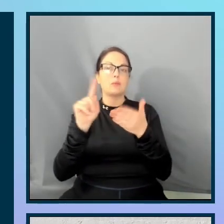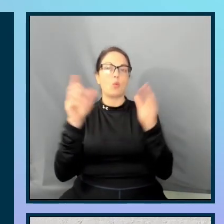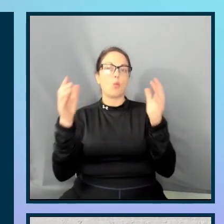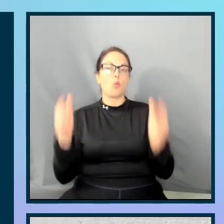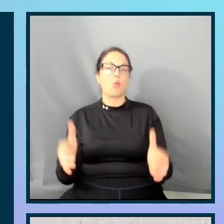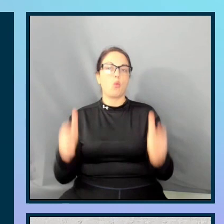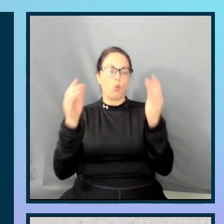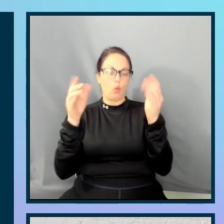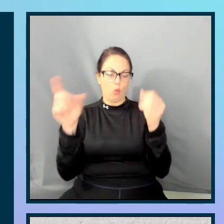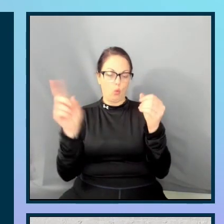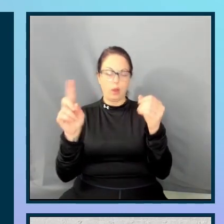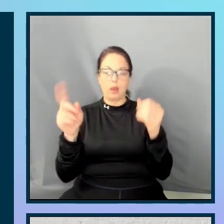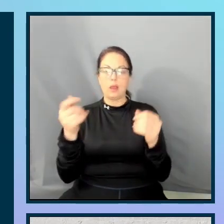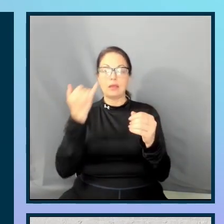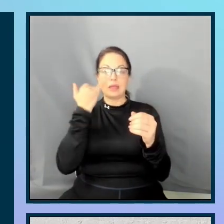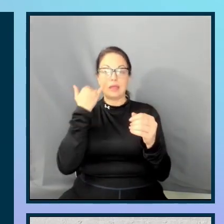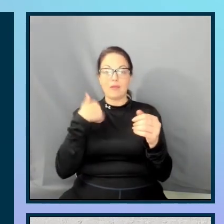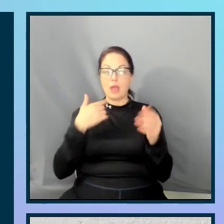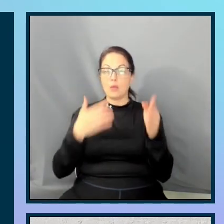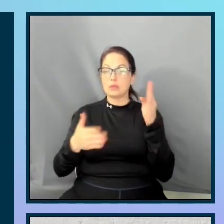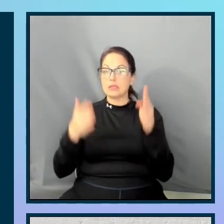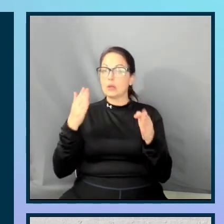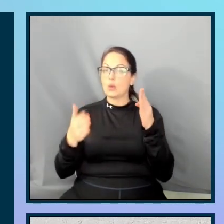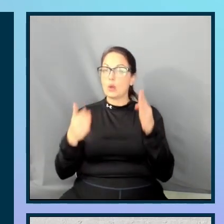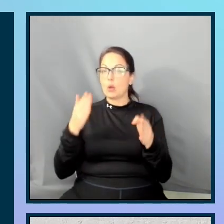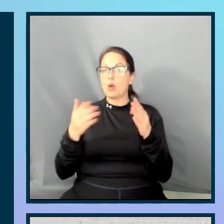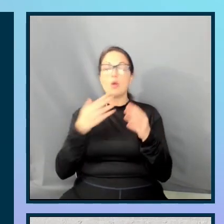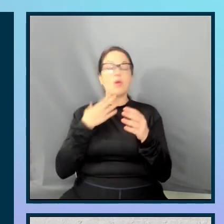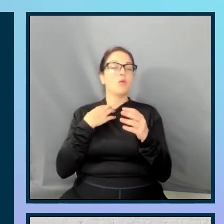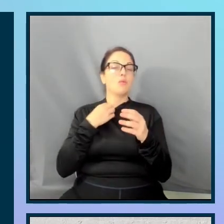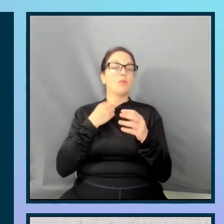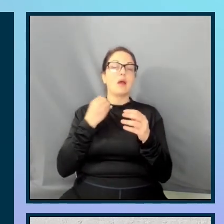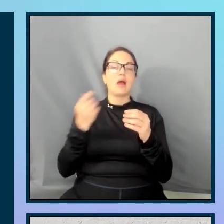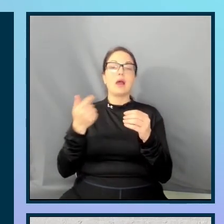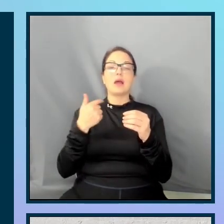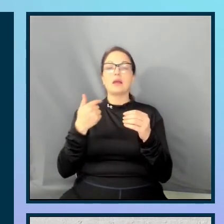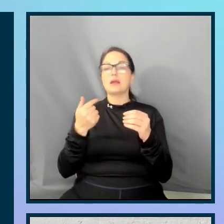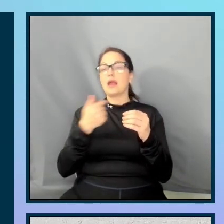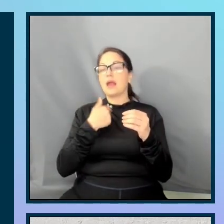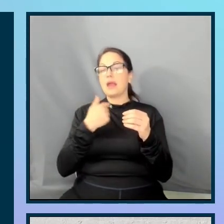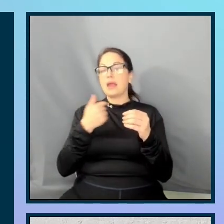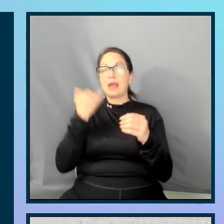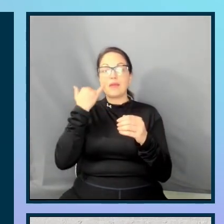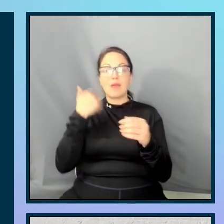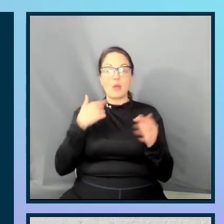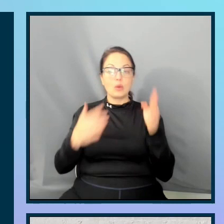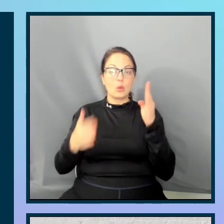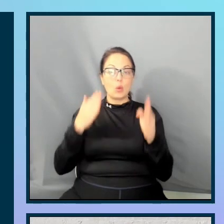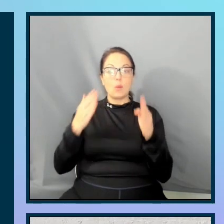If I had been a robot, my radio antenna would've been out and a red light on top of my head would've been flashing.